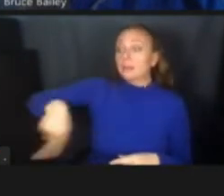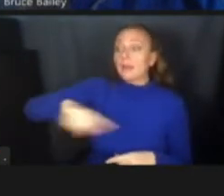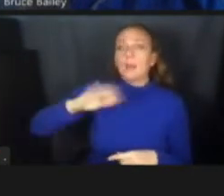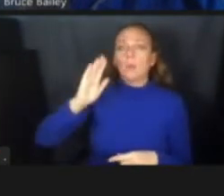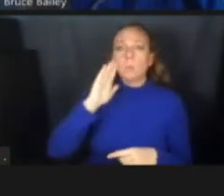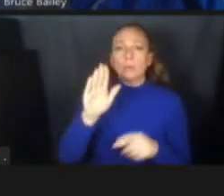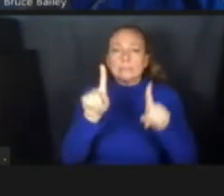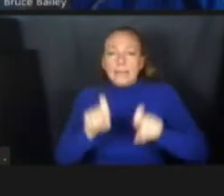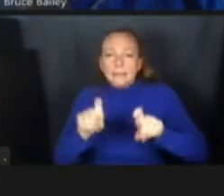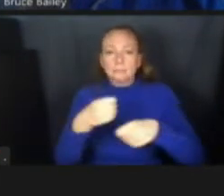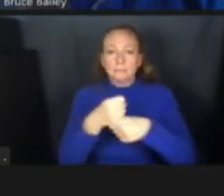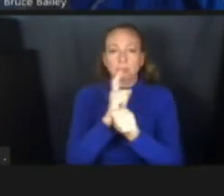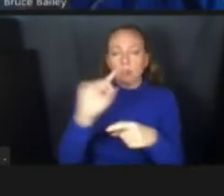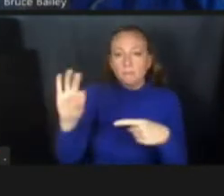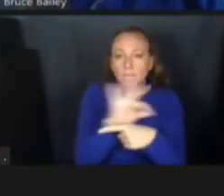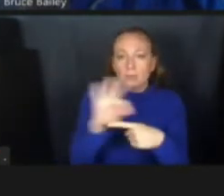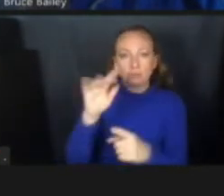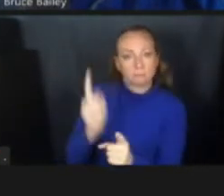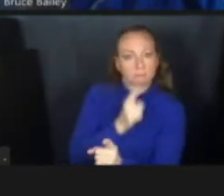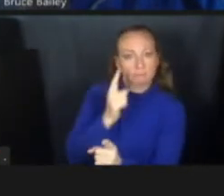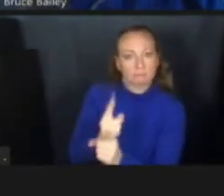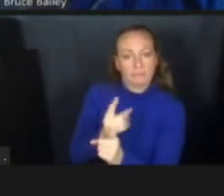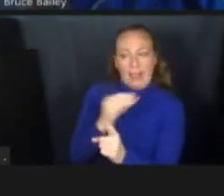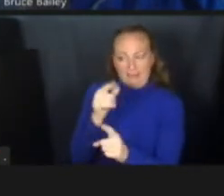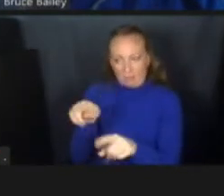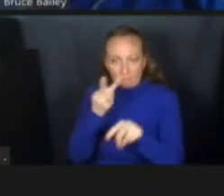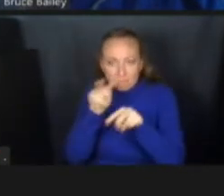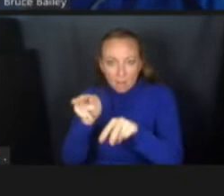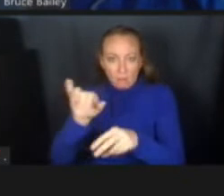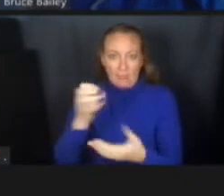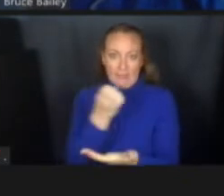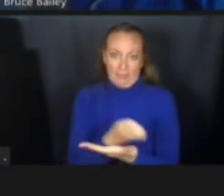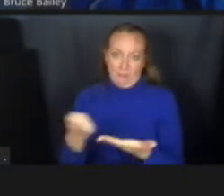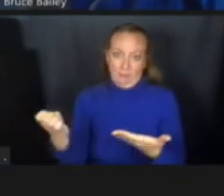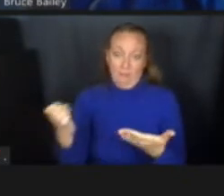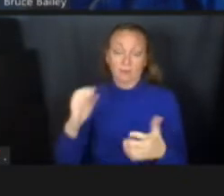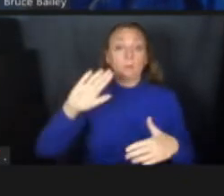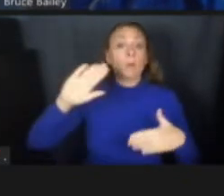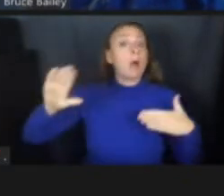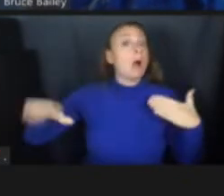and monitoring of the equipment. So all of this with the settlement agreement